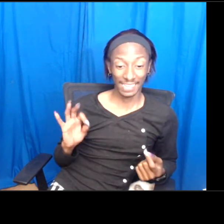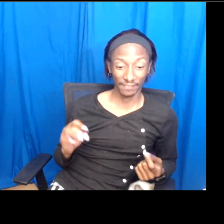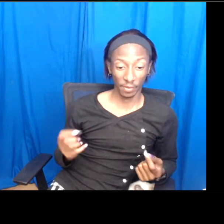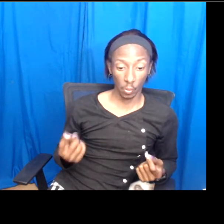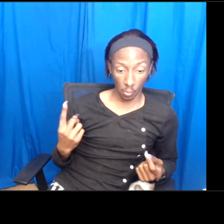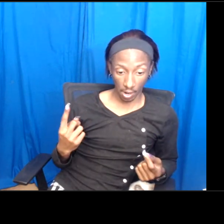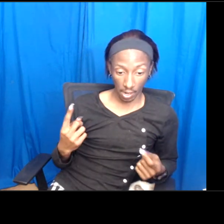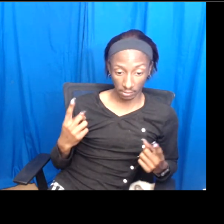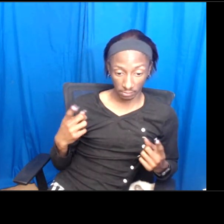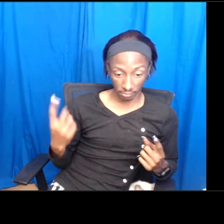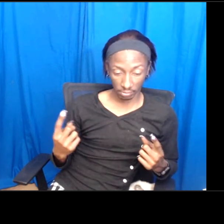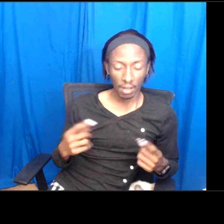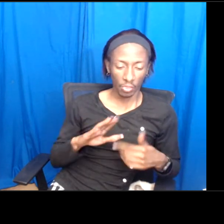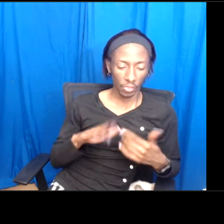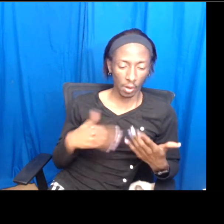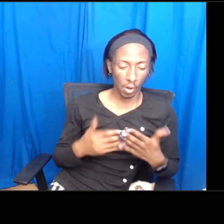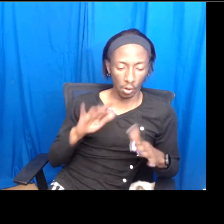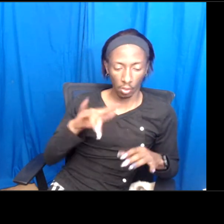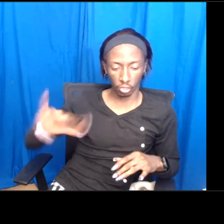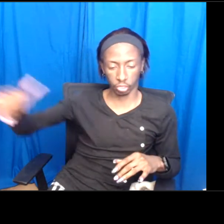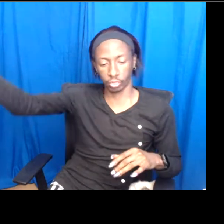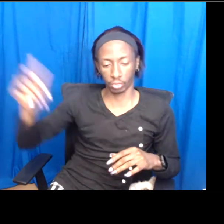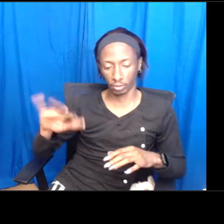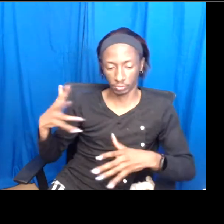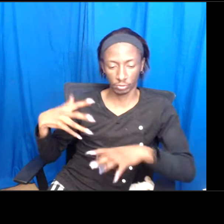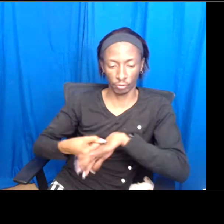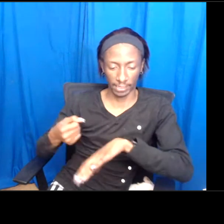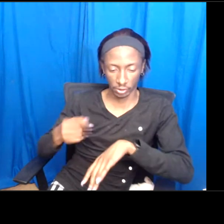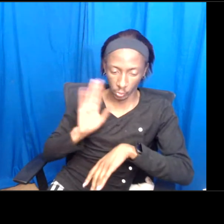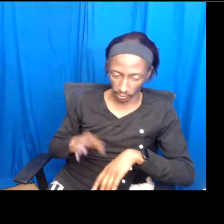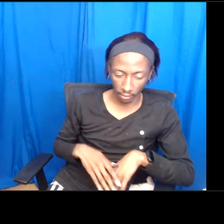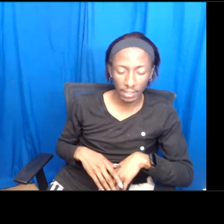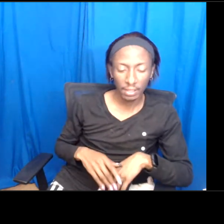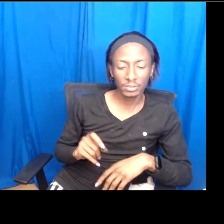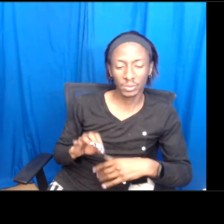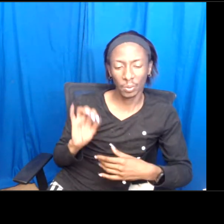the whole drone to just fly away and crash. So that's generally what we'd like to do.